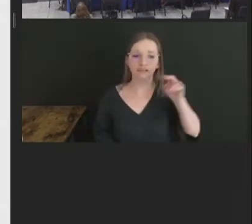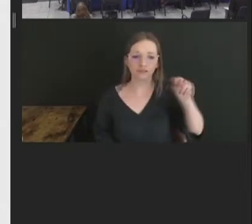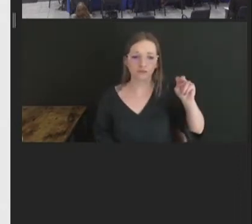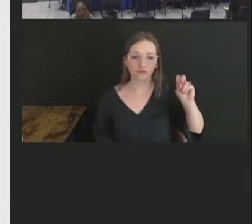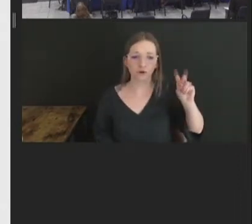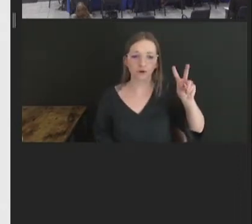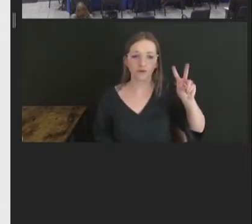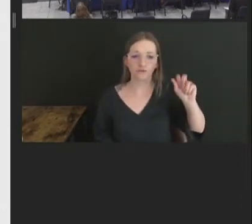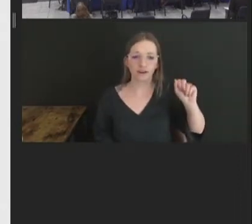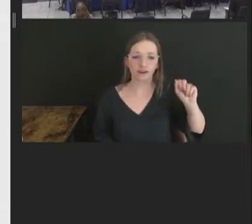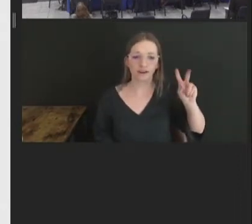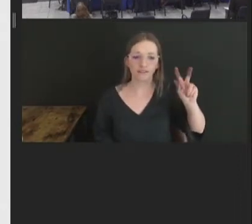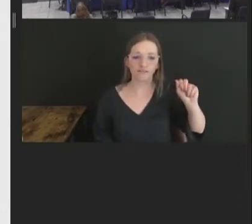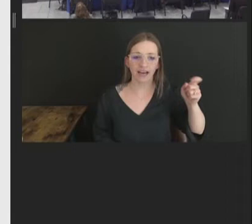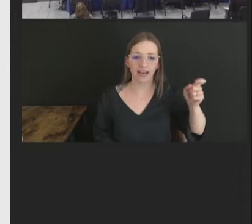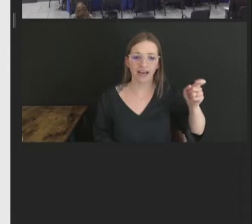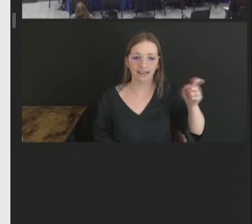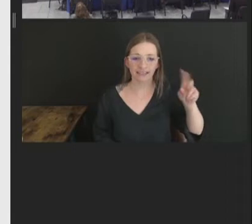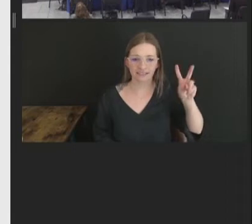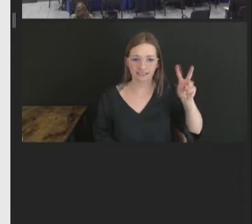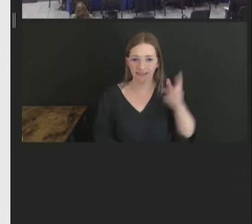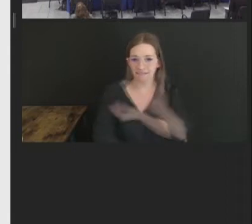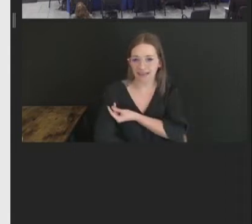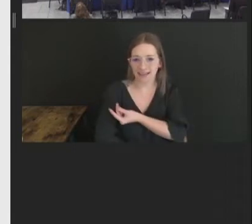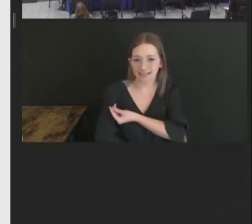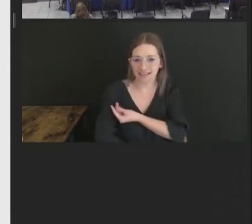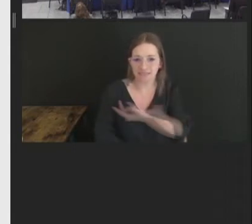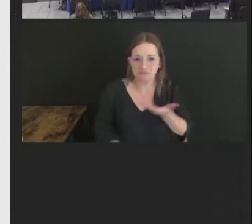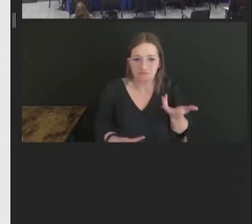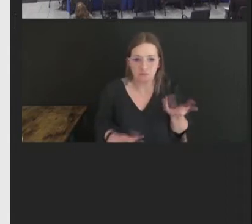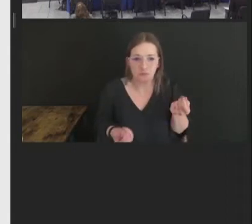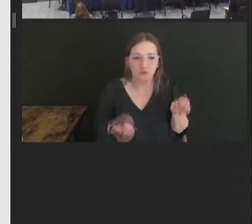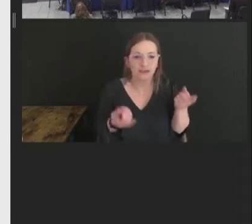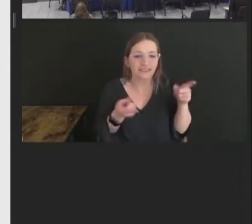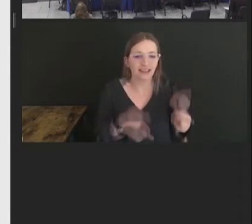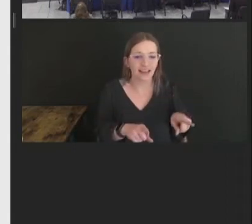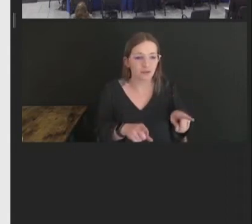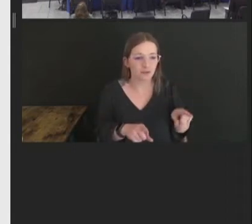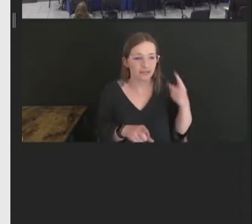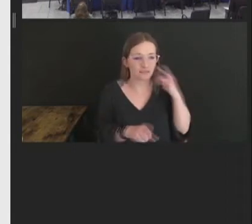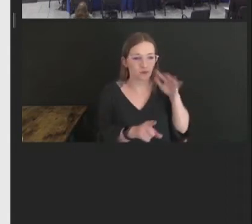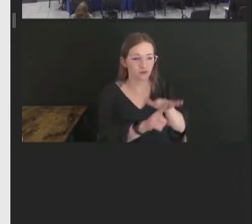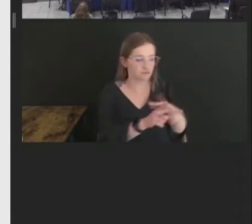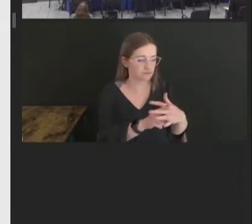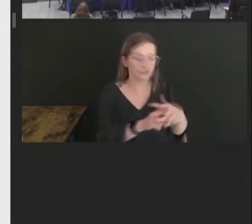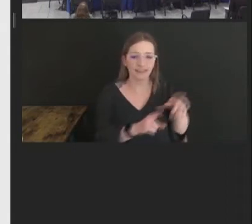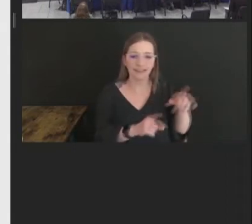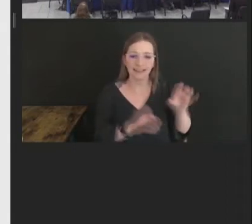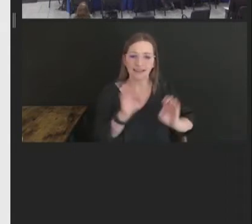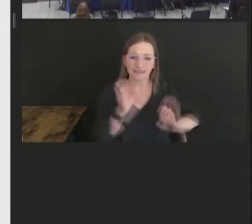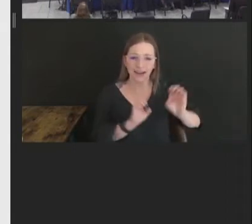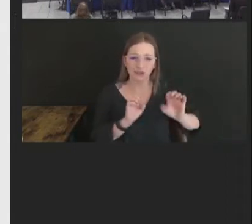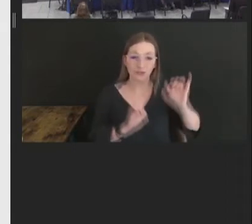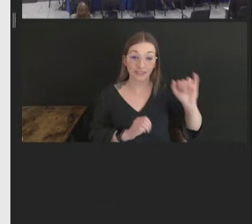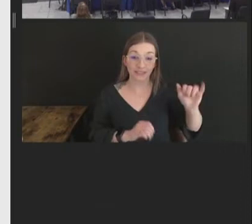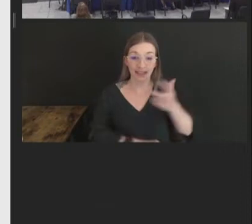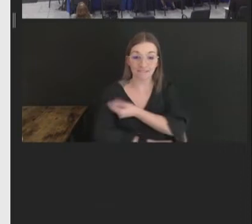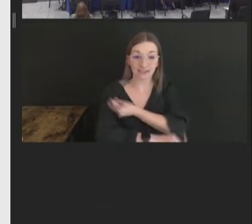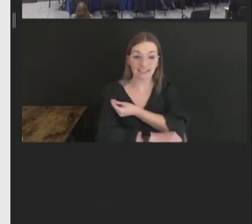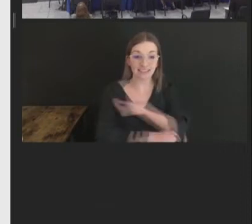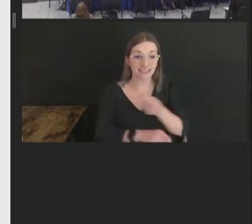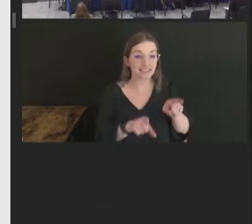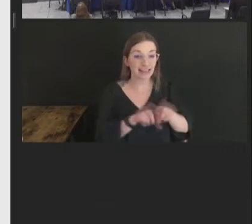and what's happening in the context of evaluation of that vaccine as a potential booster dose. And